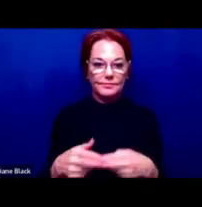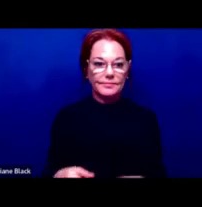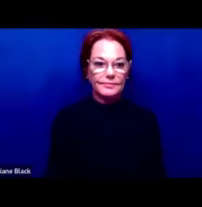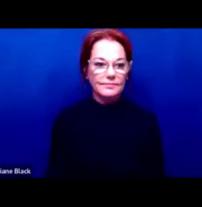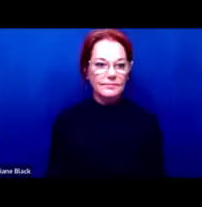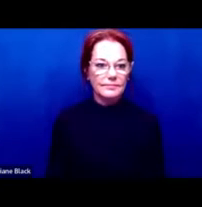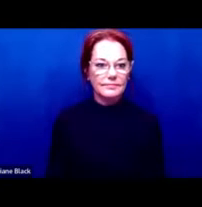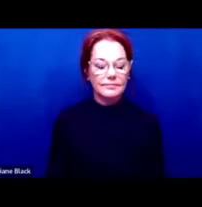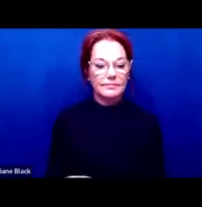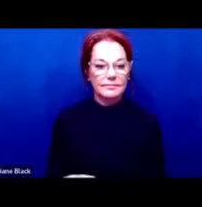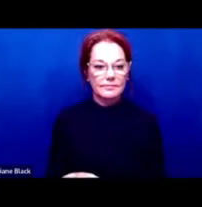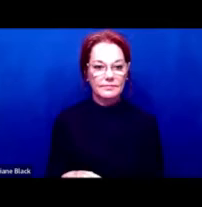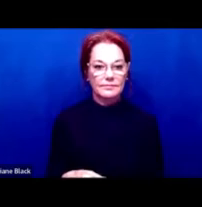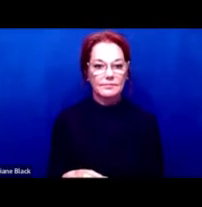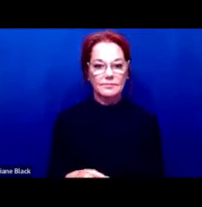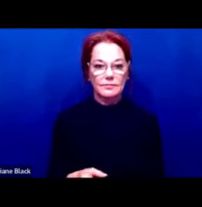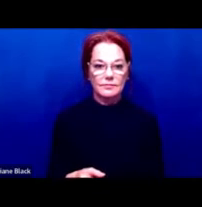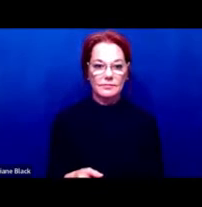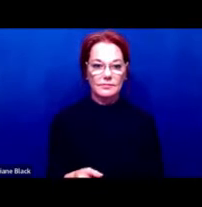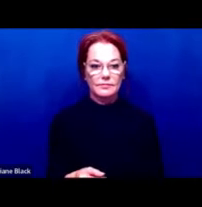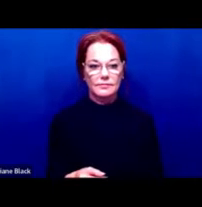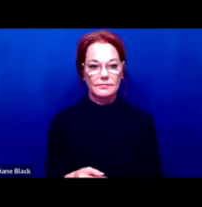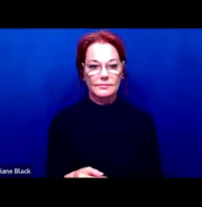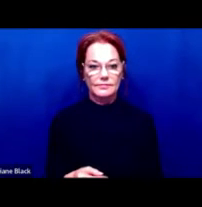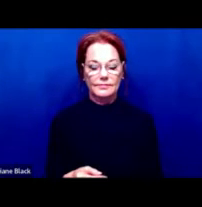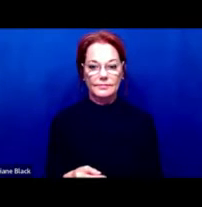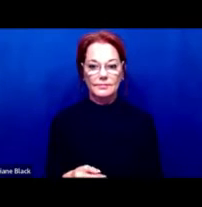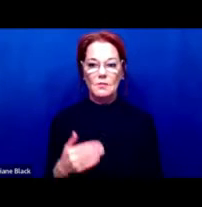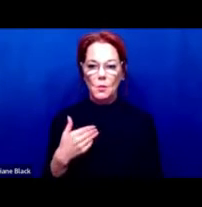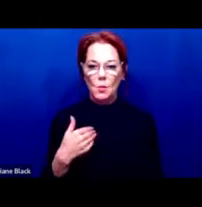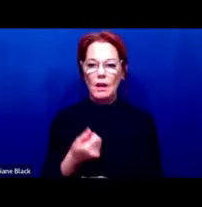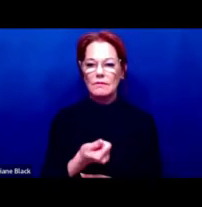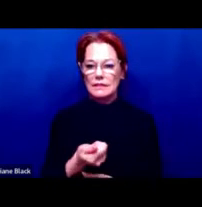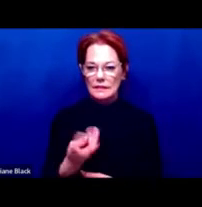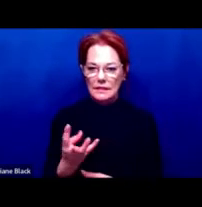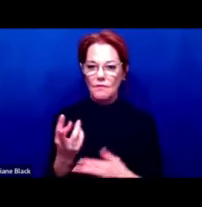a lot of there has already been several recommendations, how to